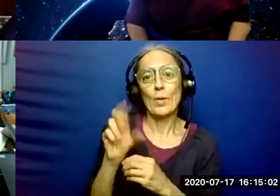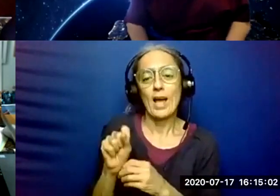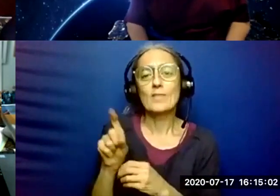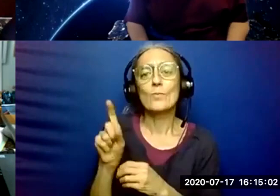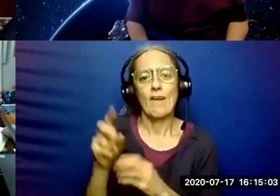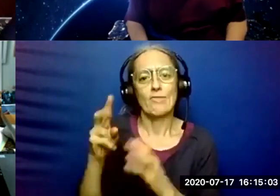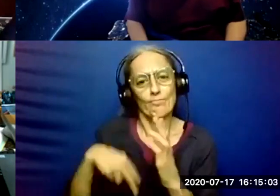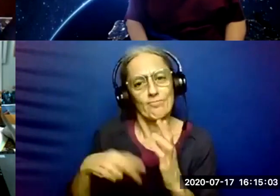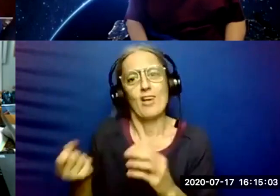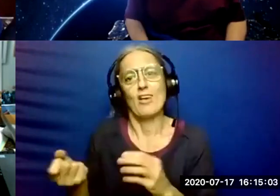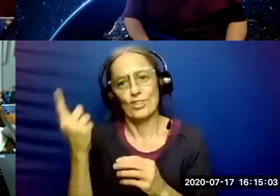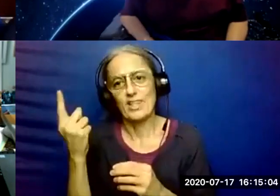You're welcome.